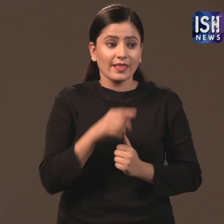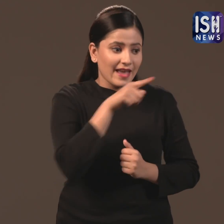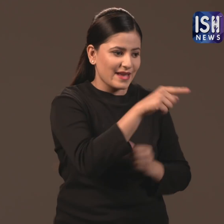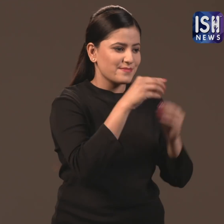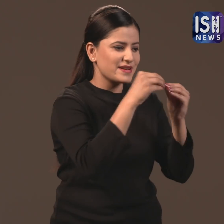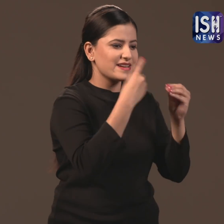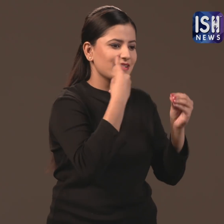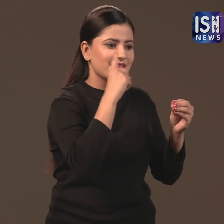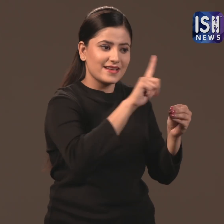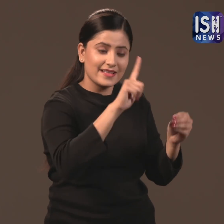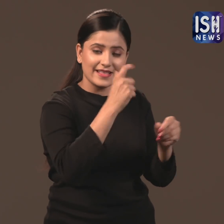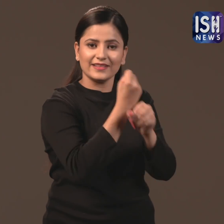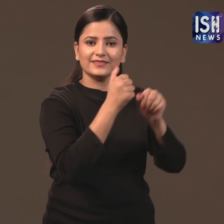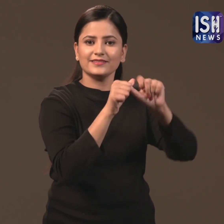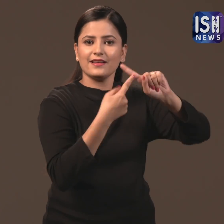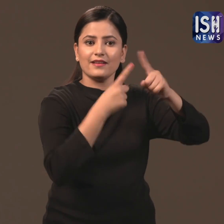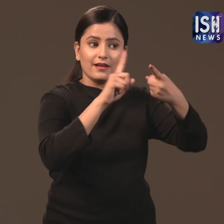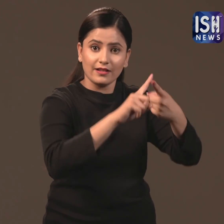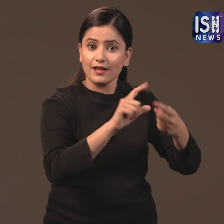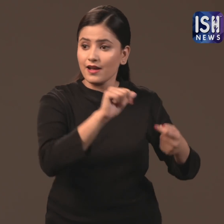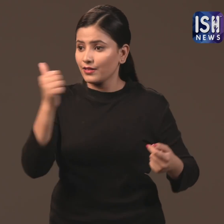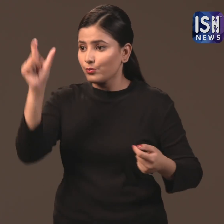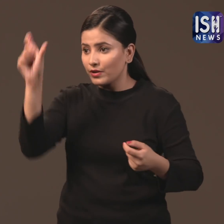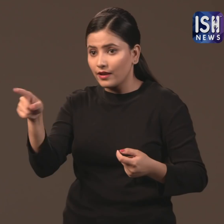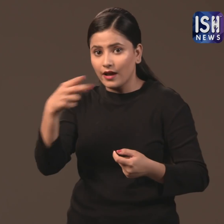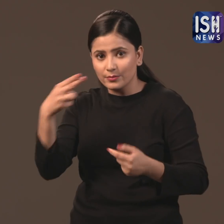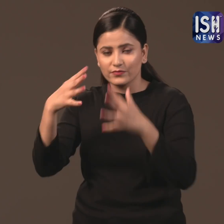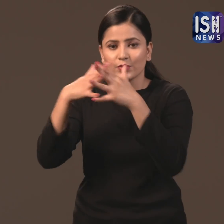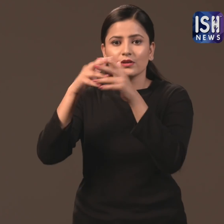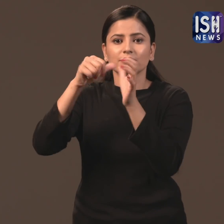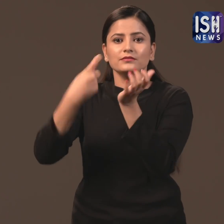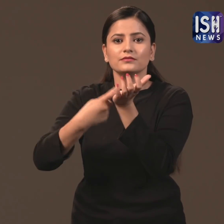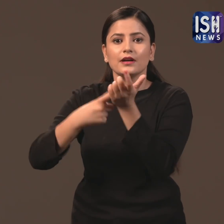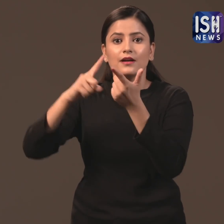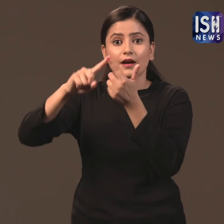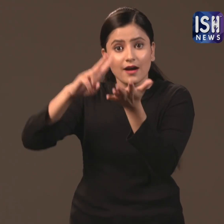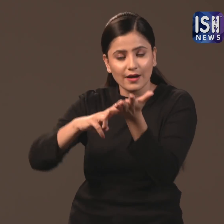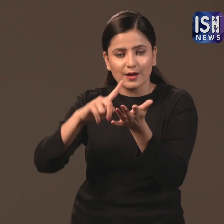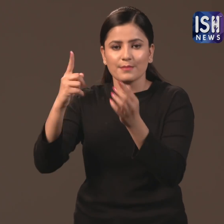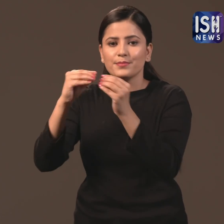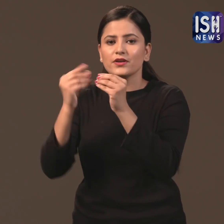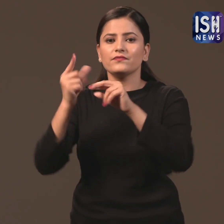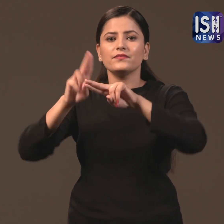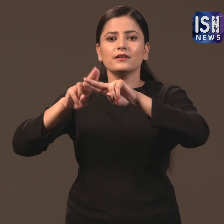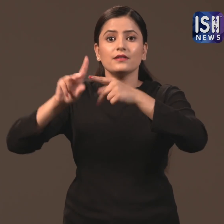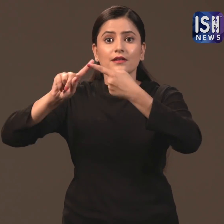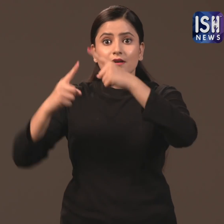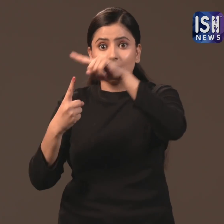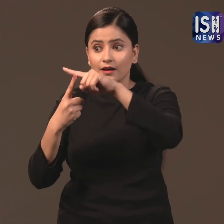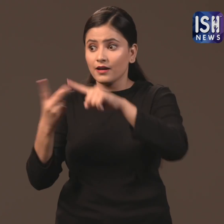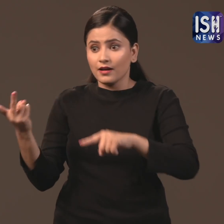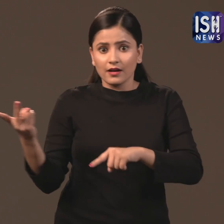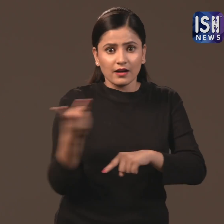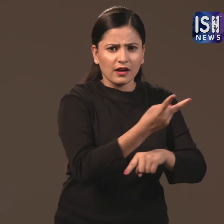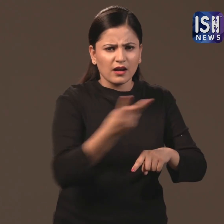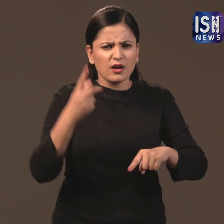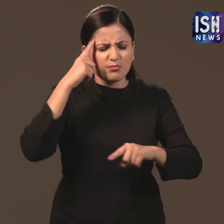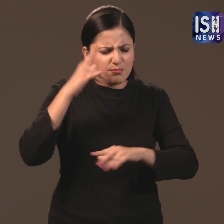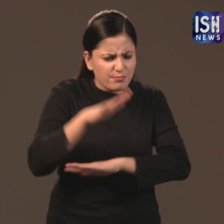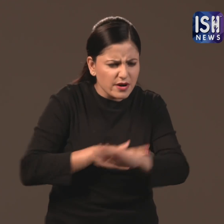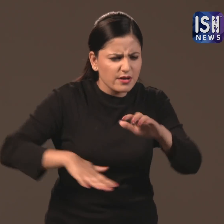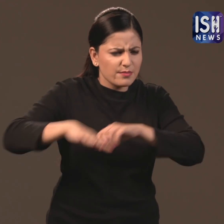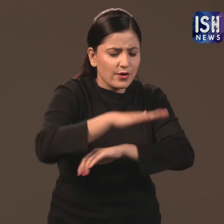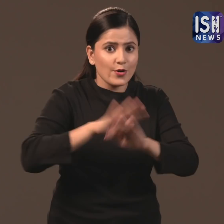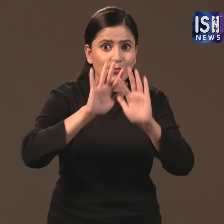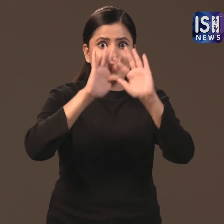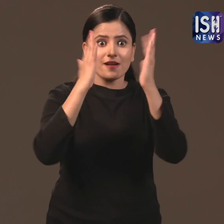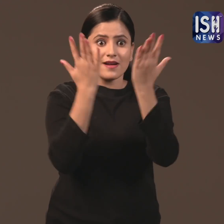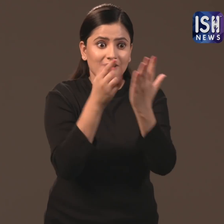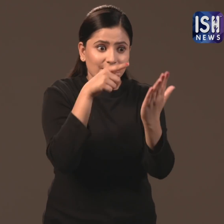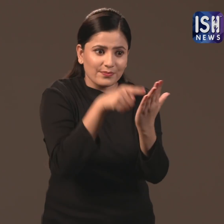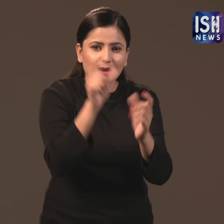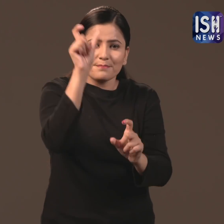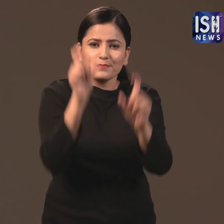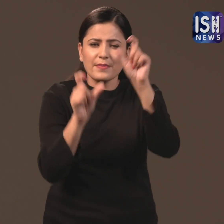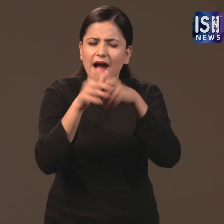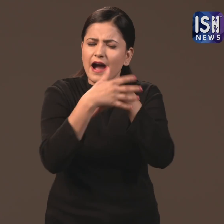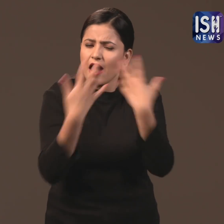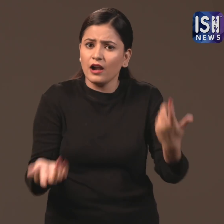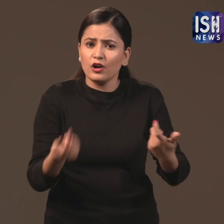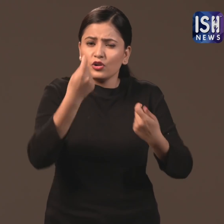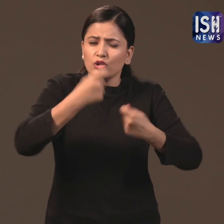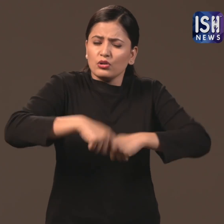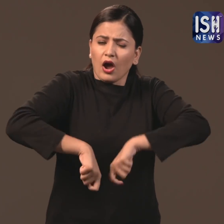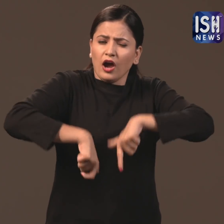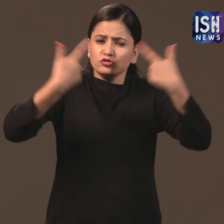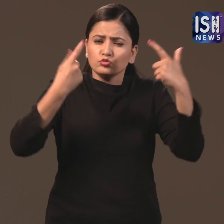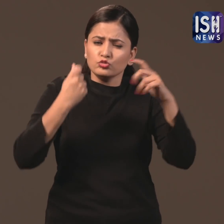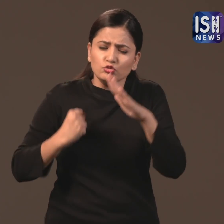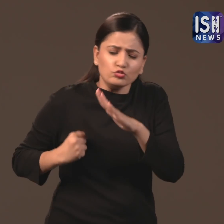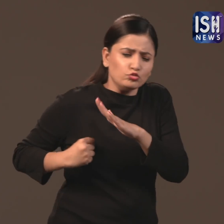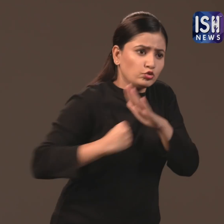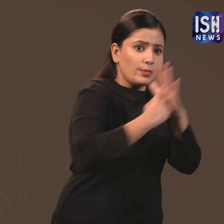Bill Gates and Warren Buffet had worked together to start an innitiative to encourage billionaires,